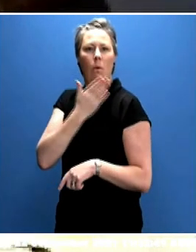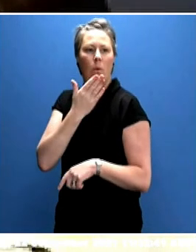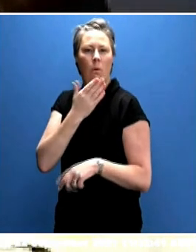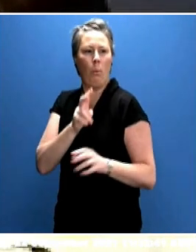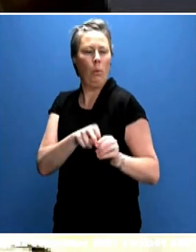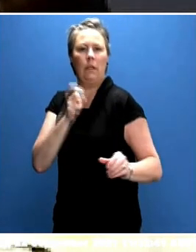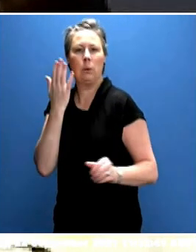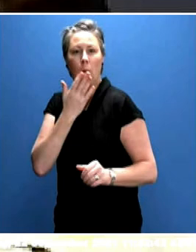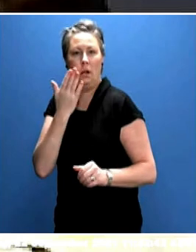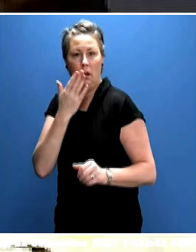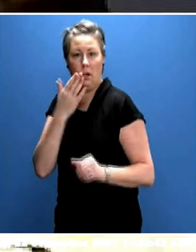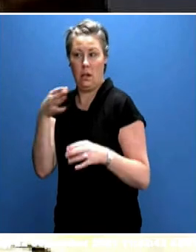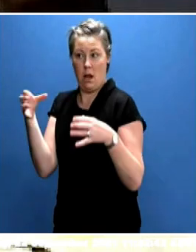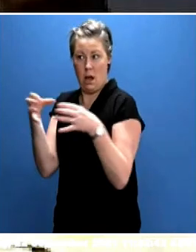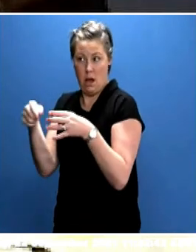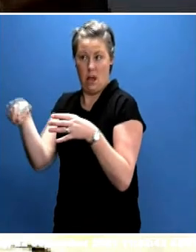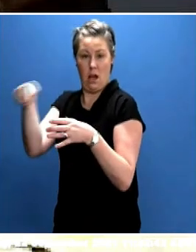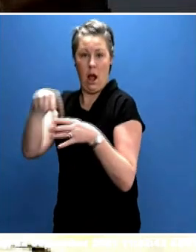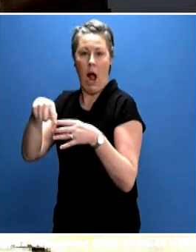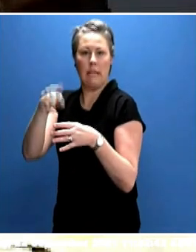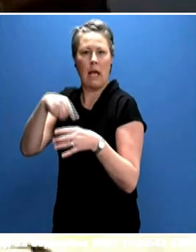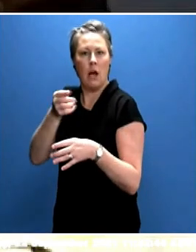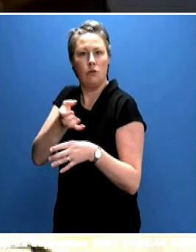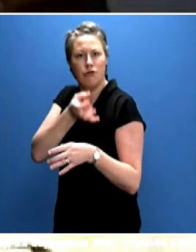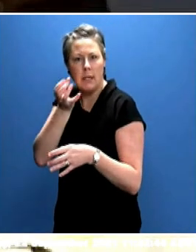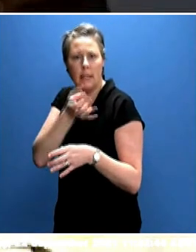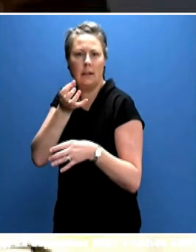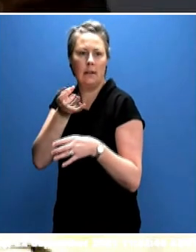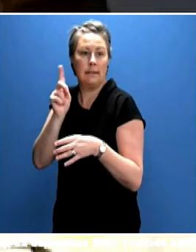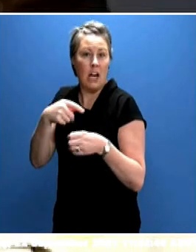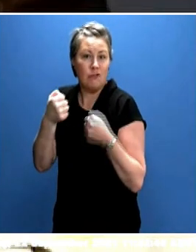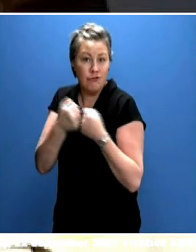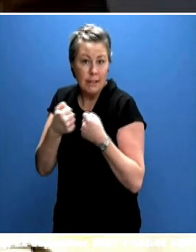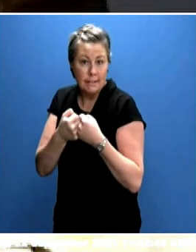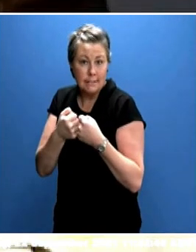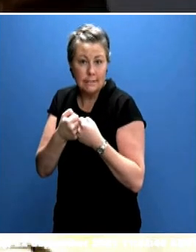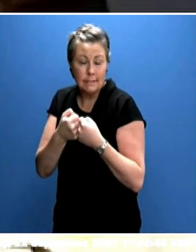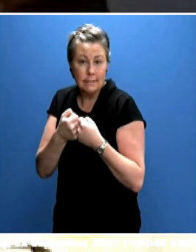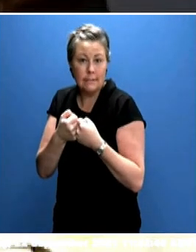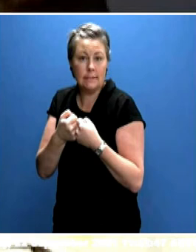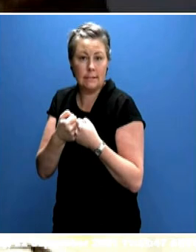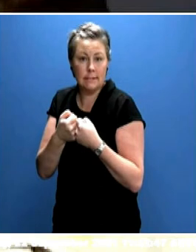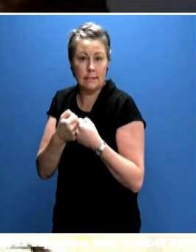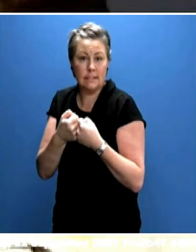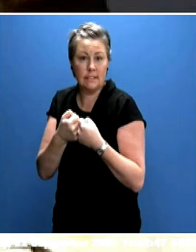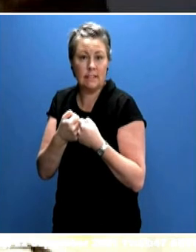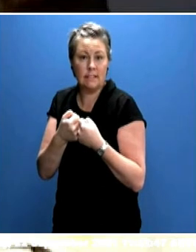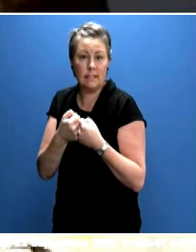They then start abusing alcohol and drugs, often starts with